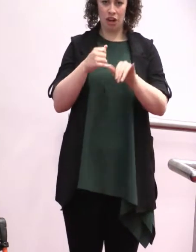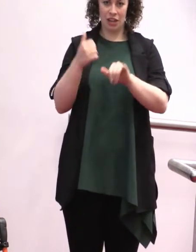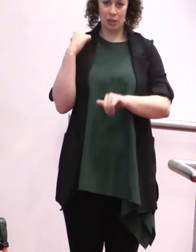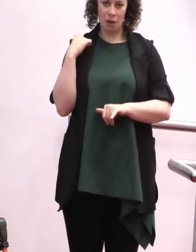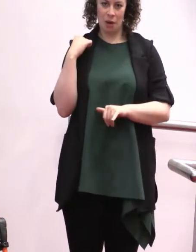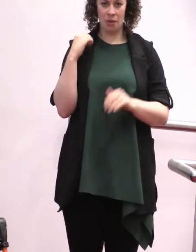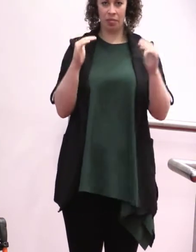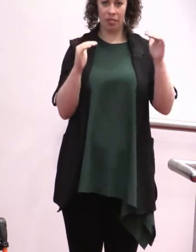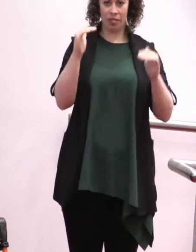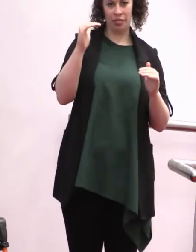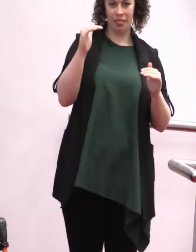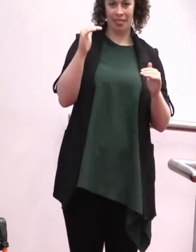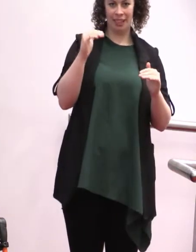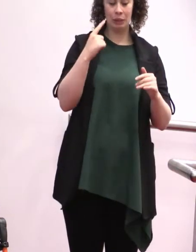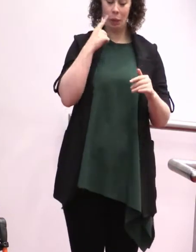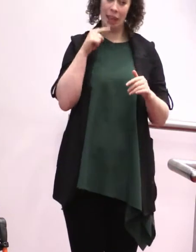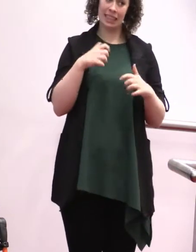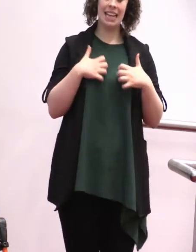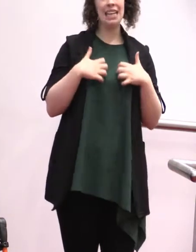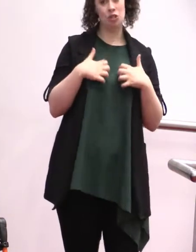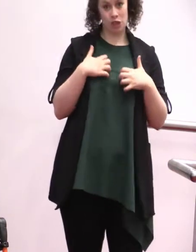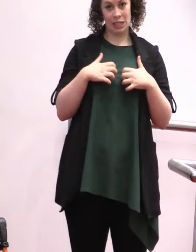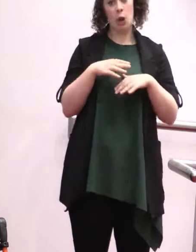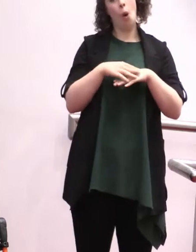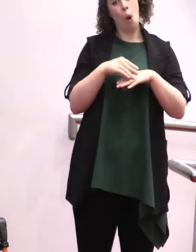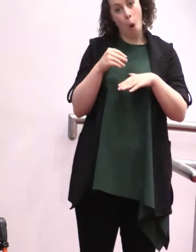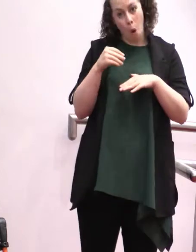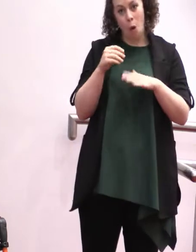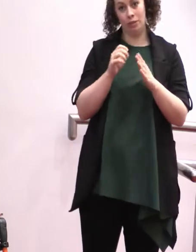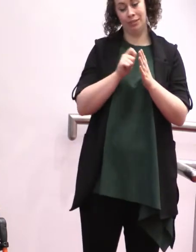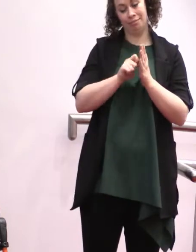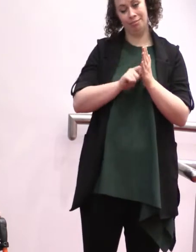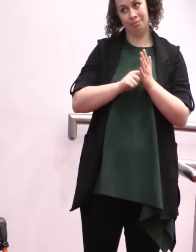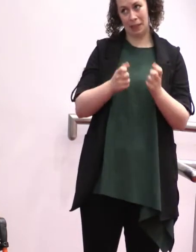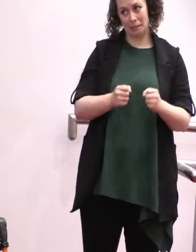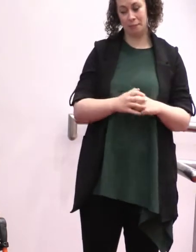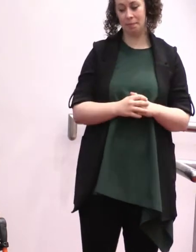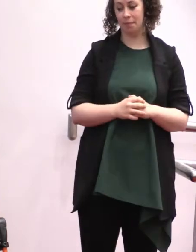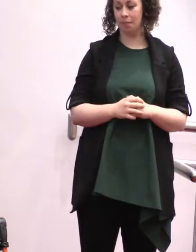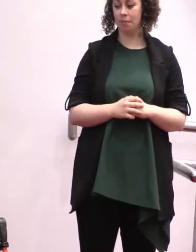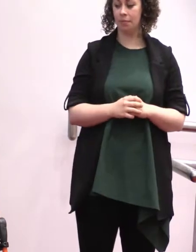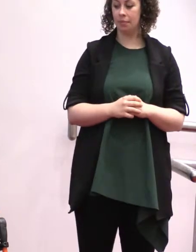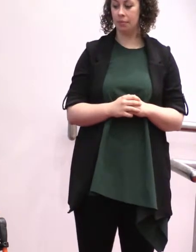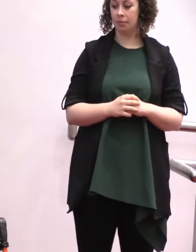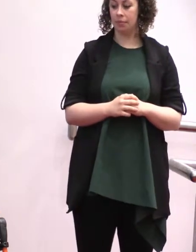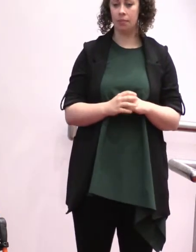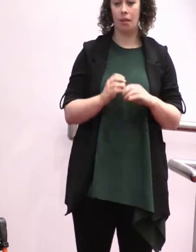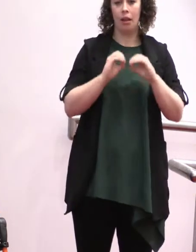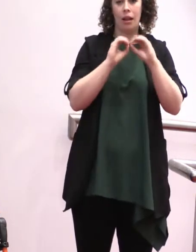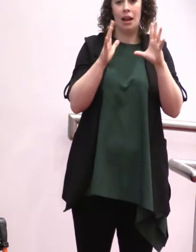material from the past.